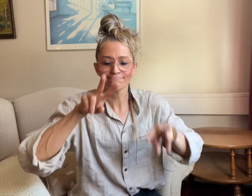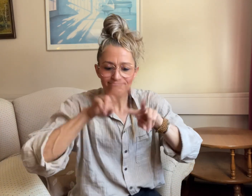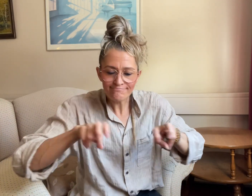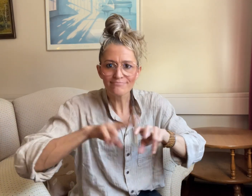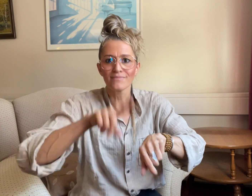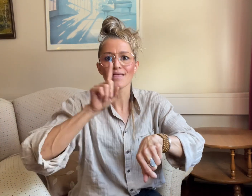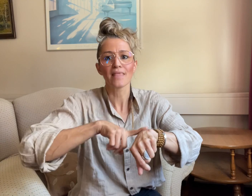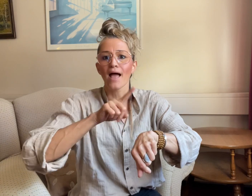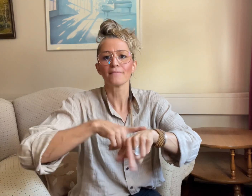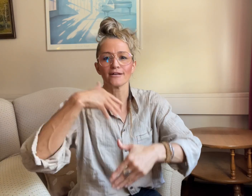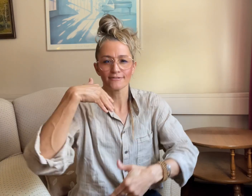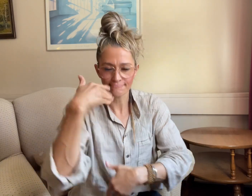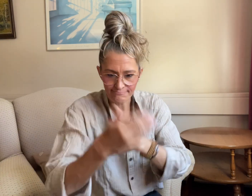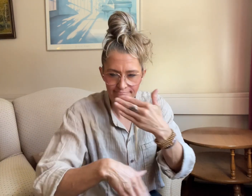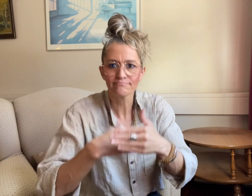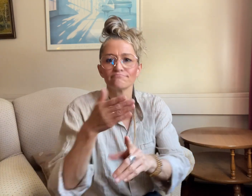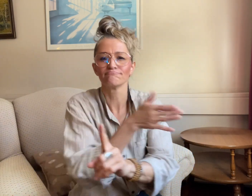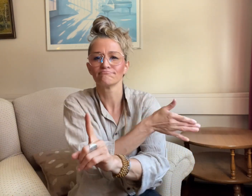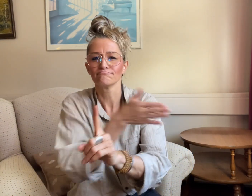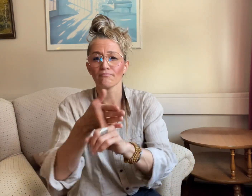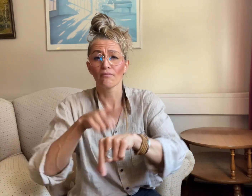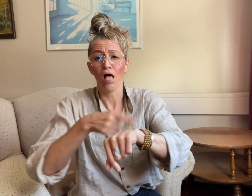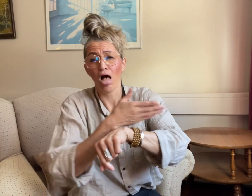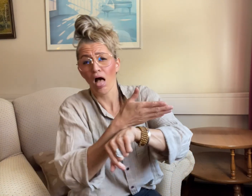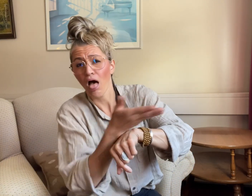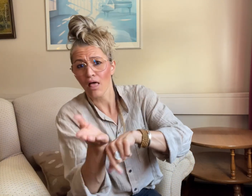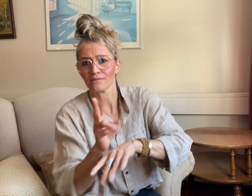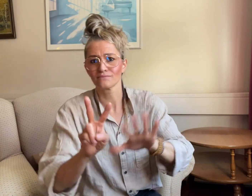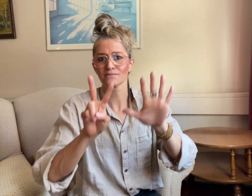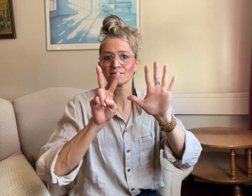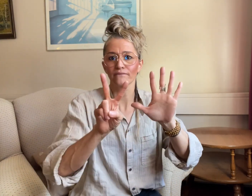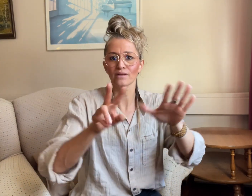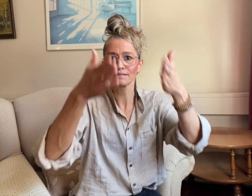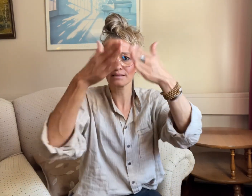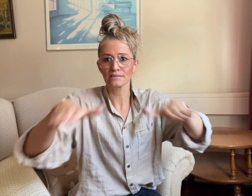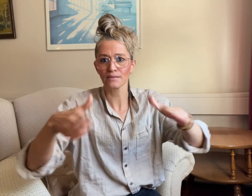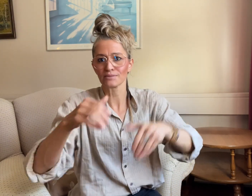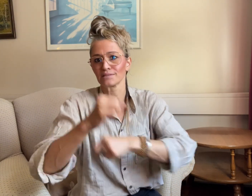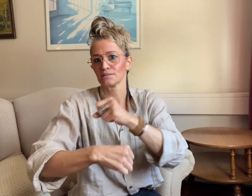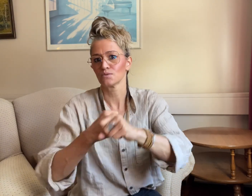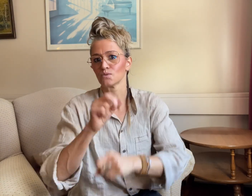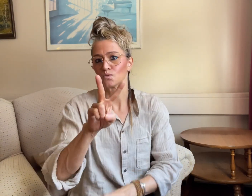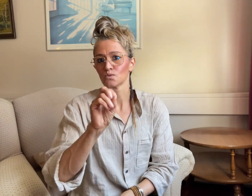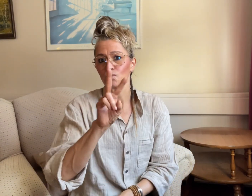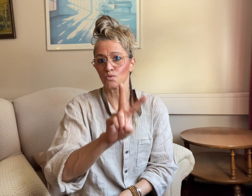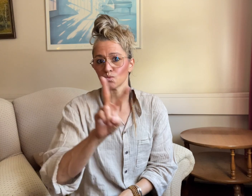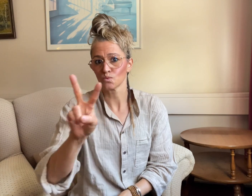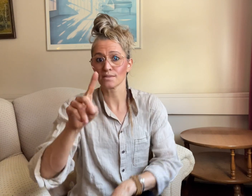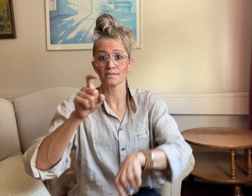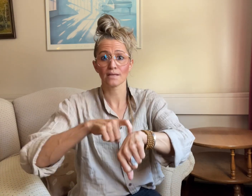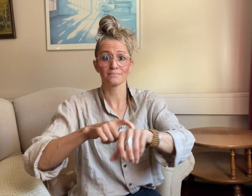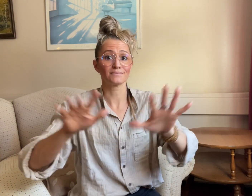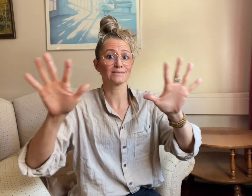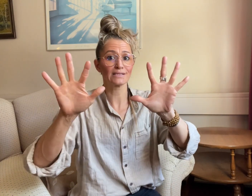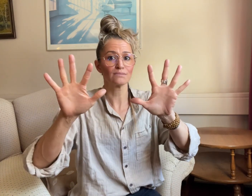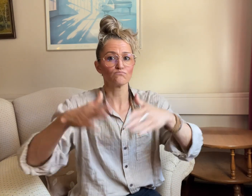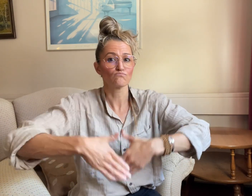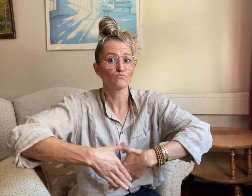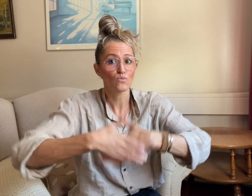has been delayed until 10am on the 7th of December 2022.